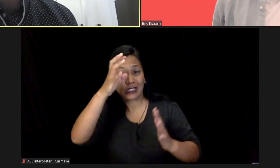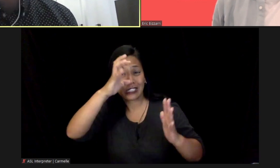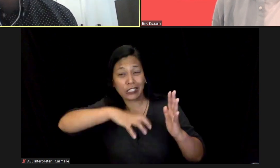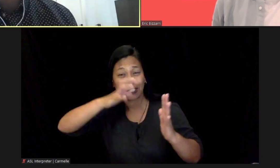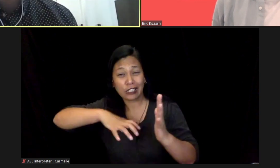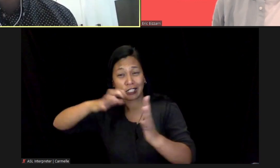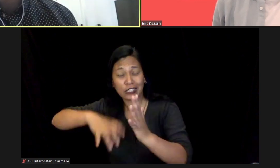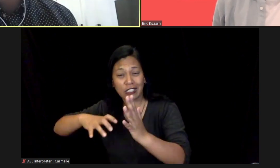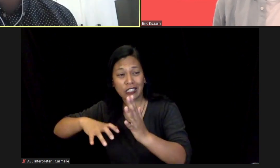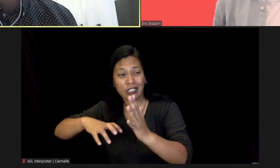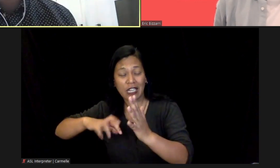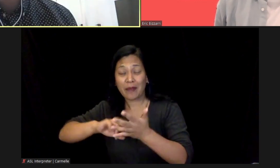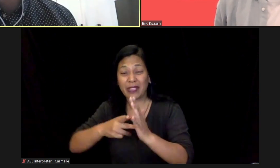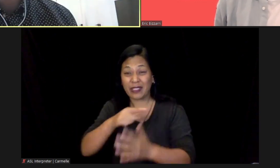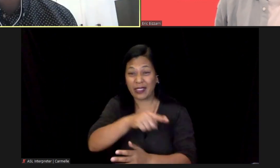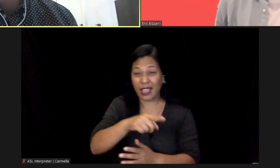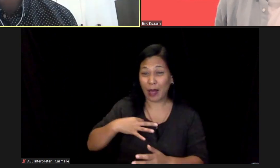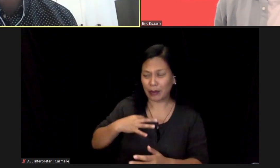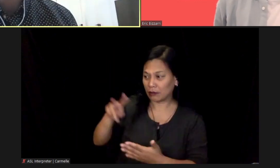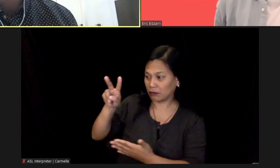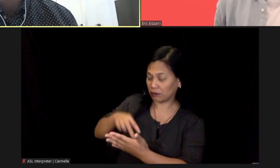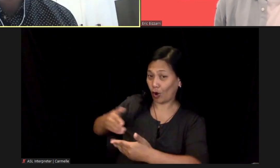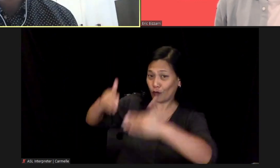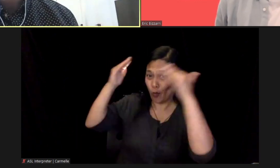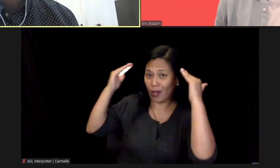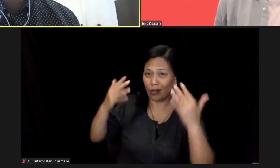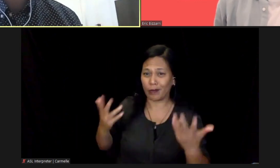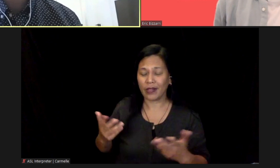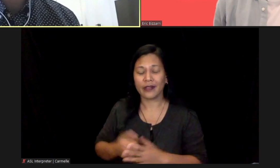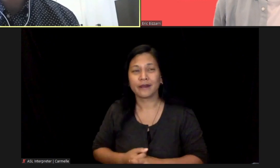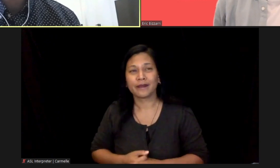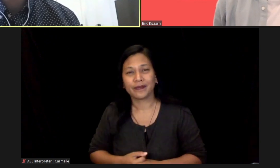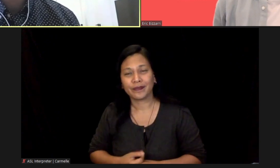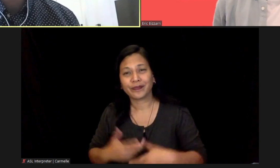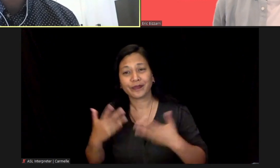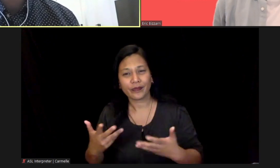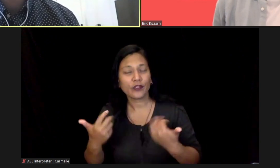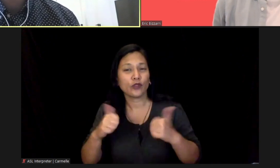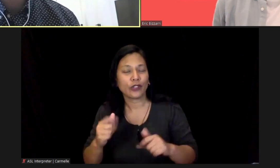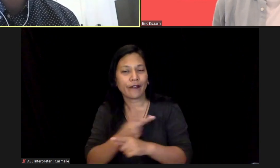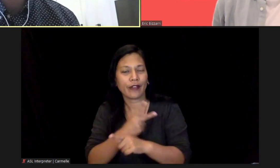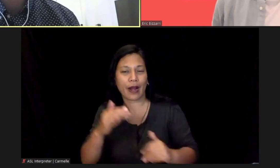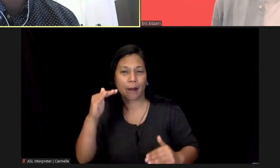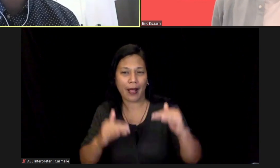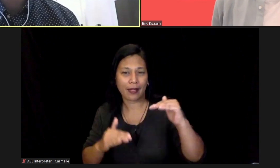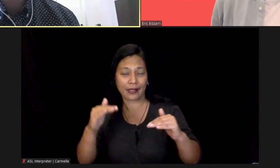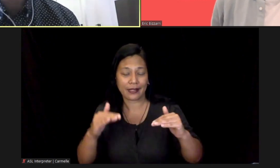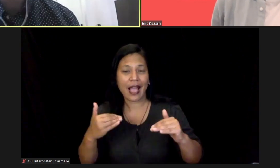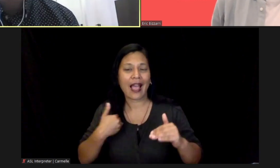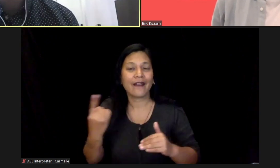And there's so many rules and they're like, this is just like, this is crazy. So we're, we're hopefully trying to find a balance. It's difficult though.